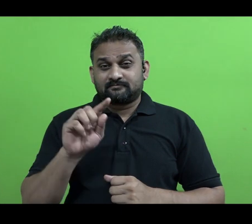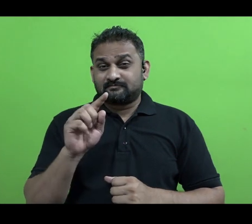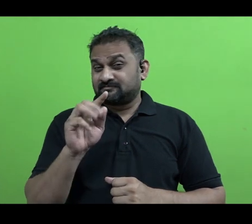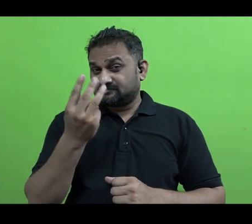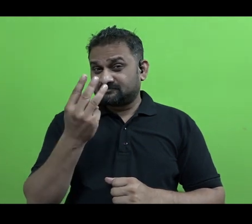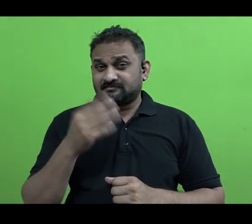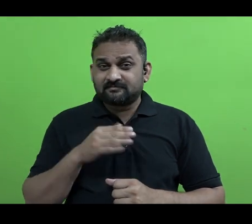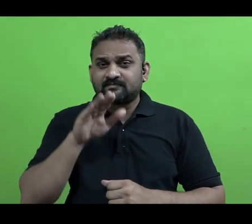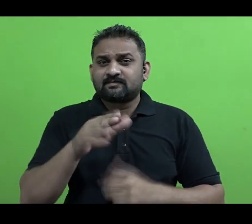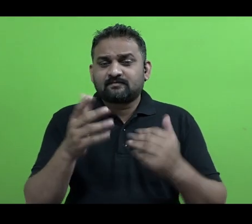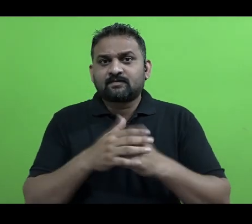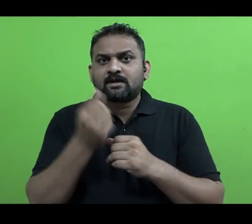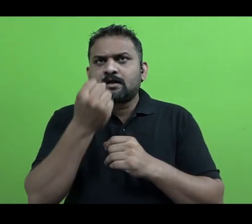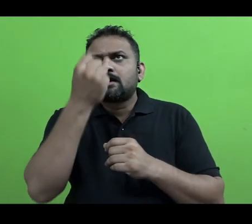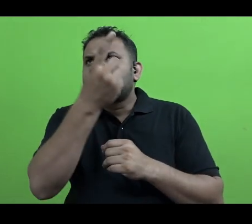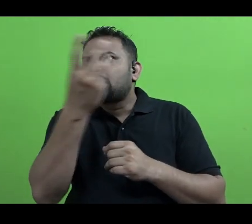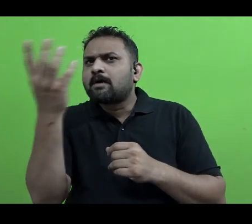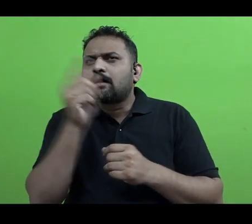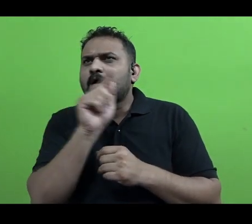Step 3: underline the numbers.